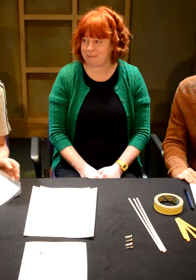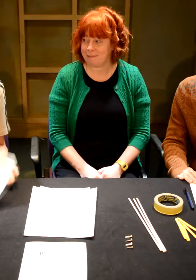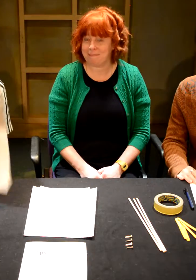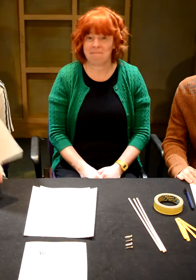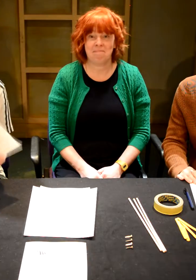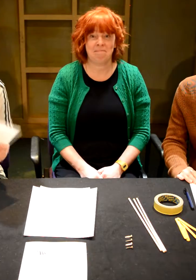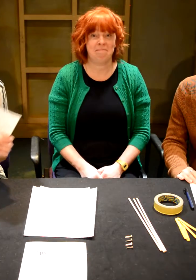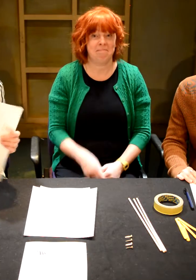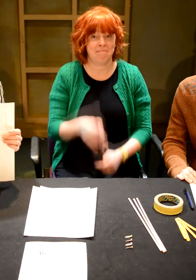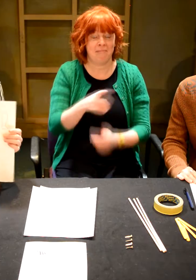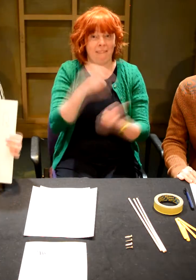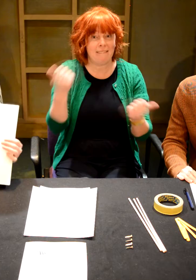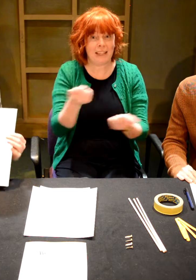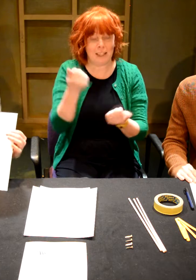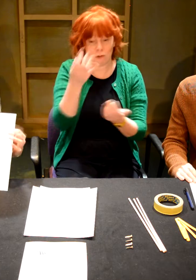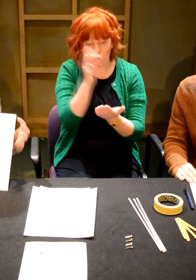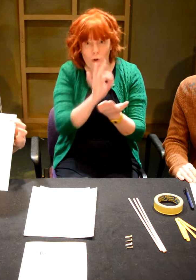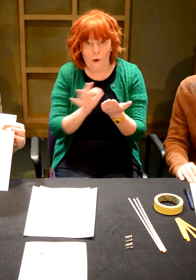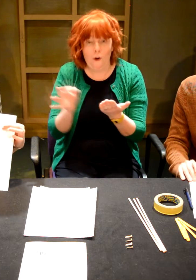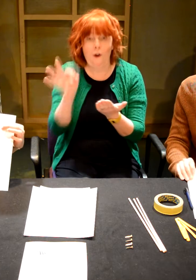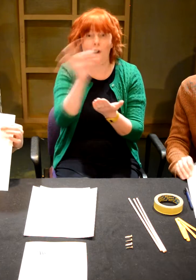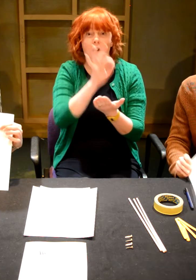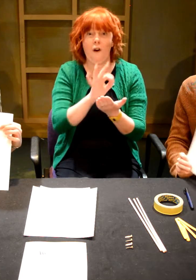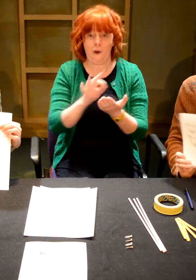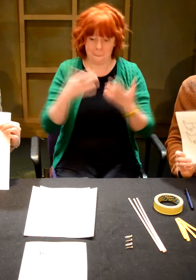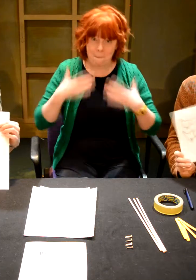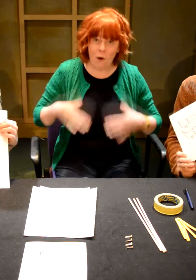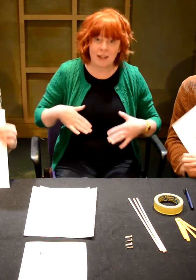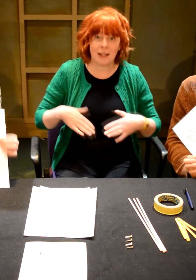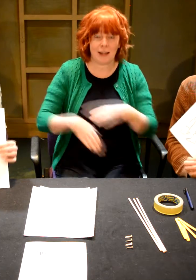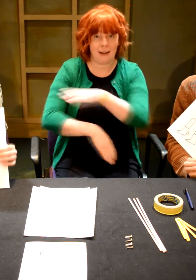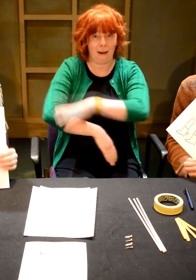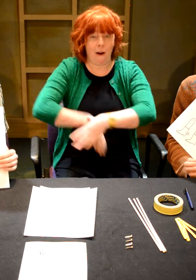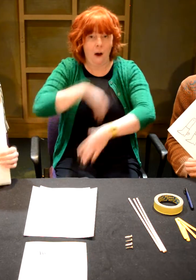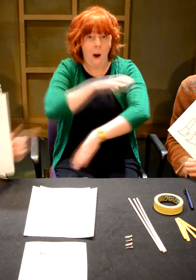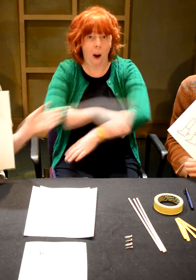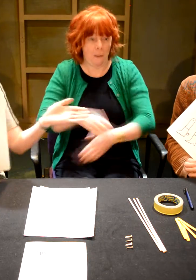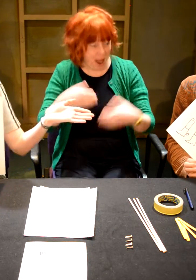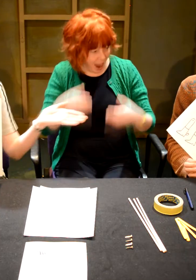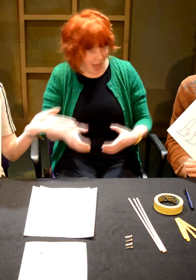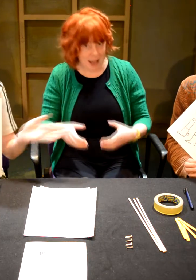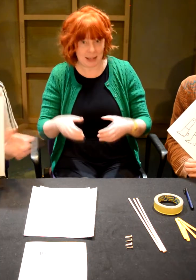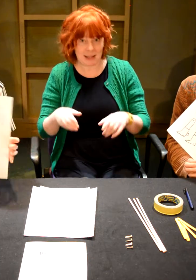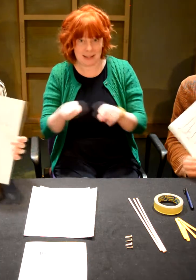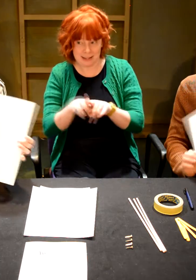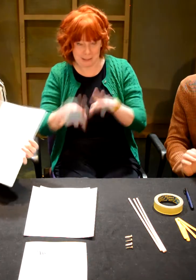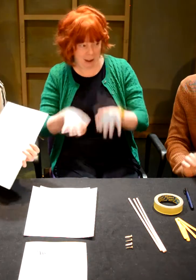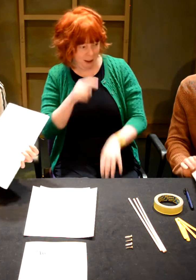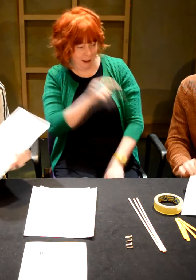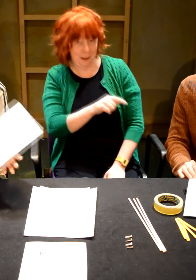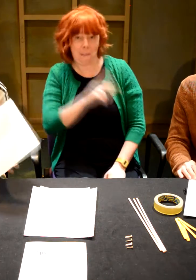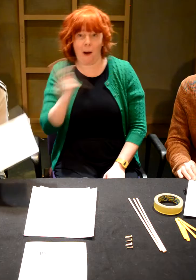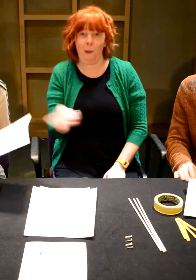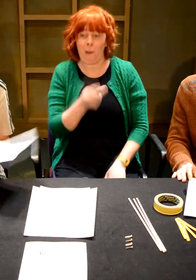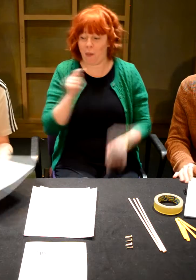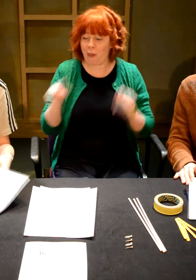[Jess] So, once you've drawn out your body, legs and arms, like we've both done, we can go on to cutting